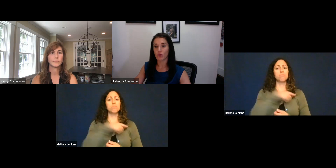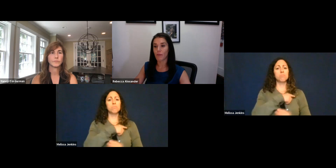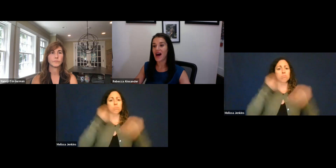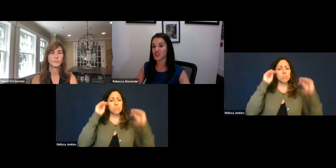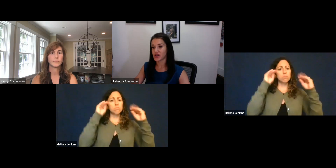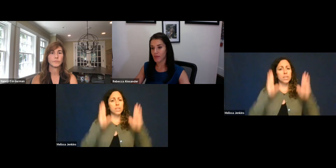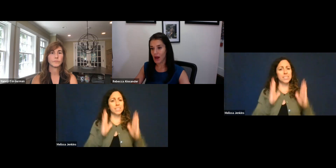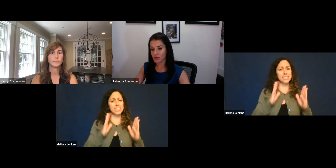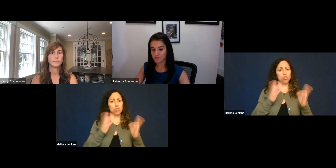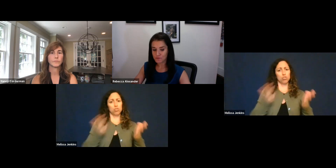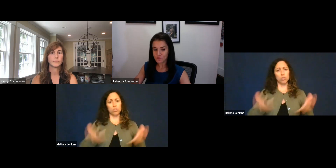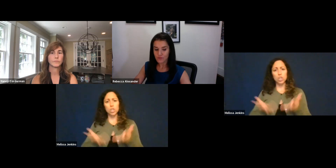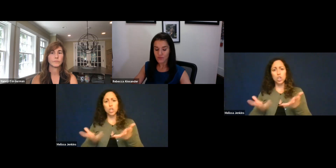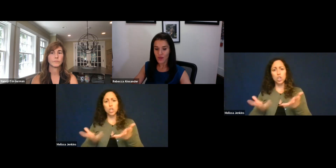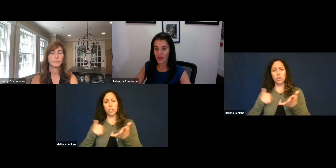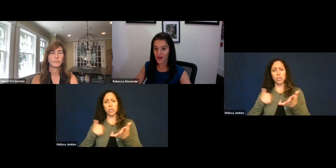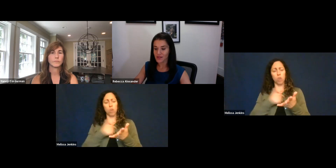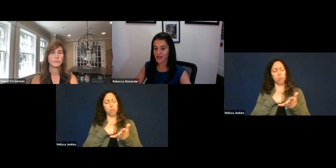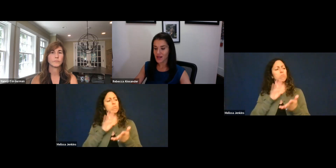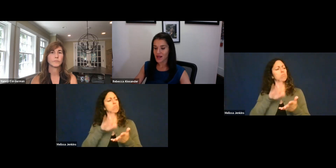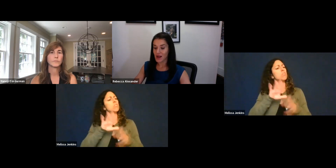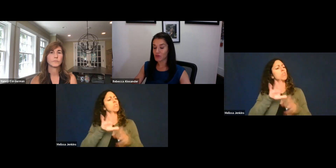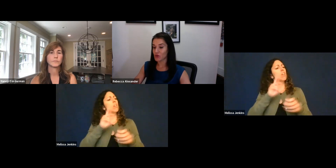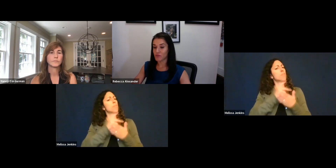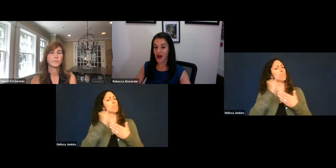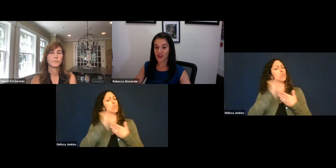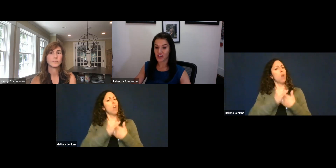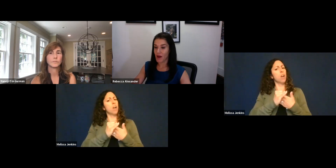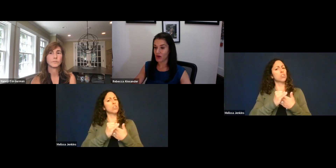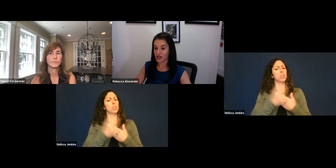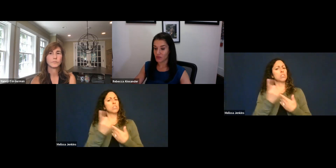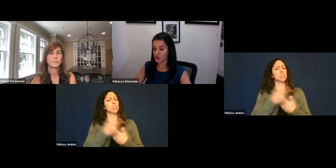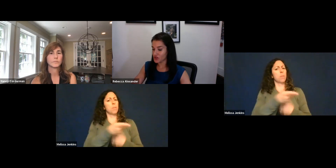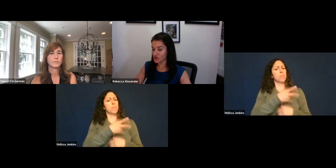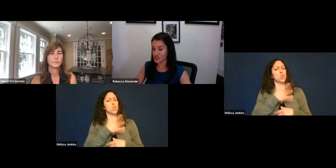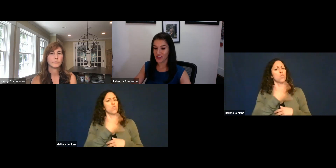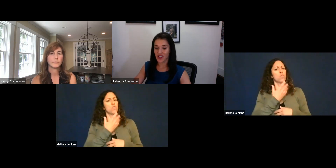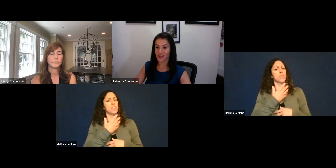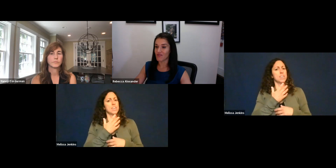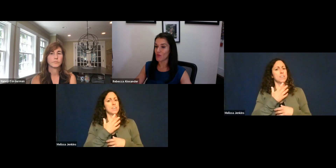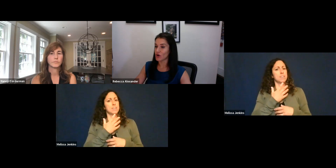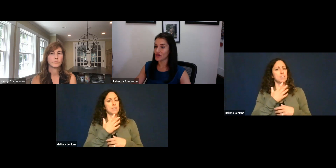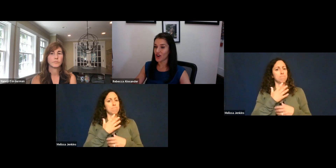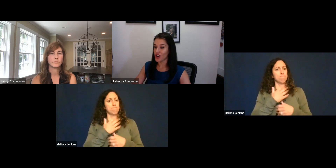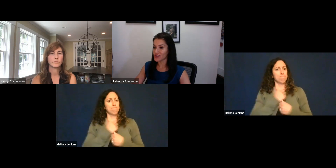we were passionate about. And I was always passionate about animals. There's nothing I love more than dogs,